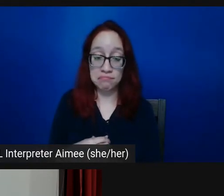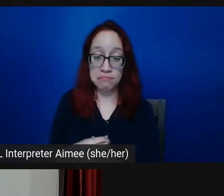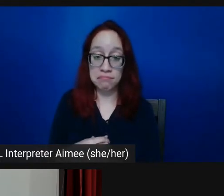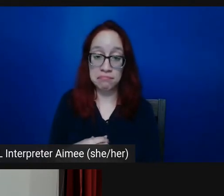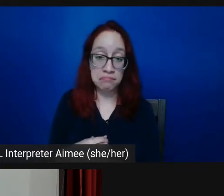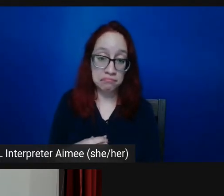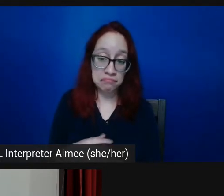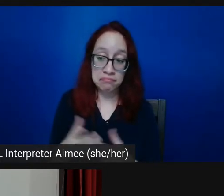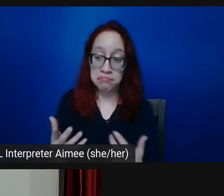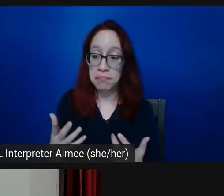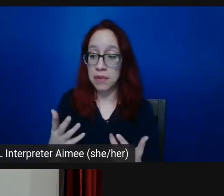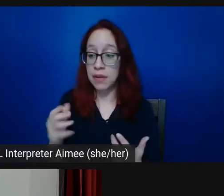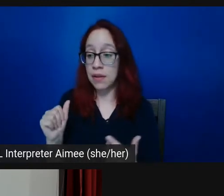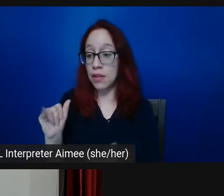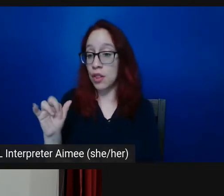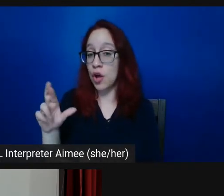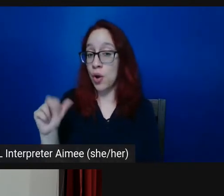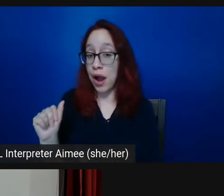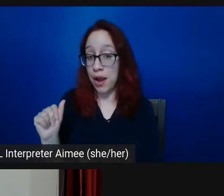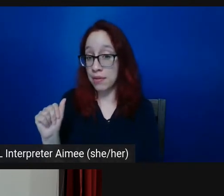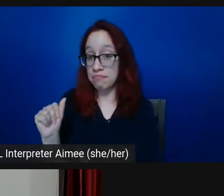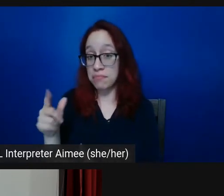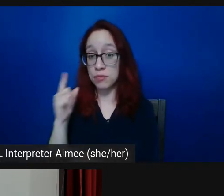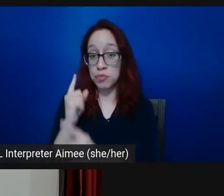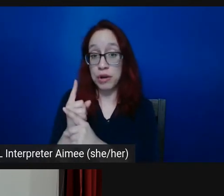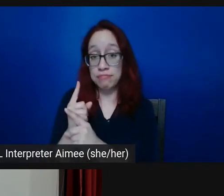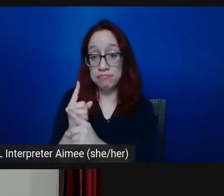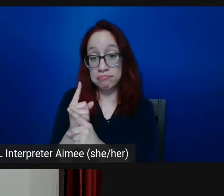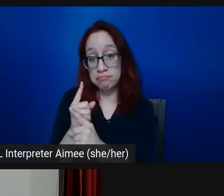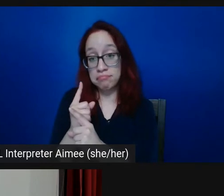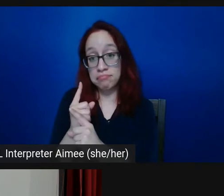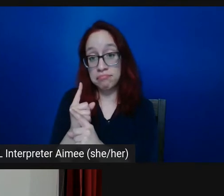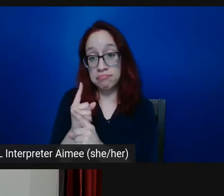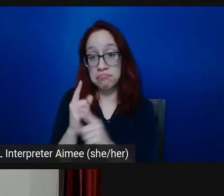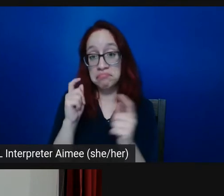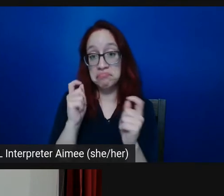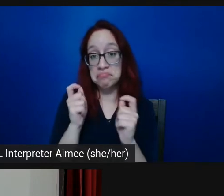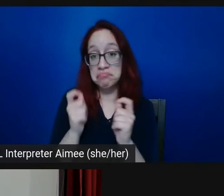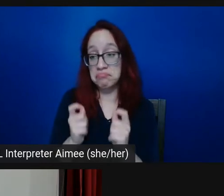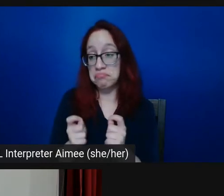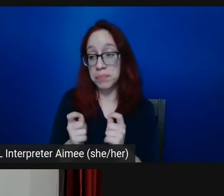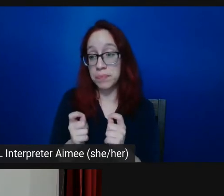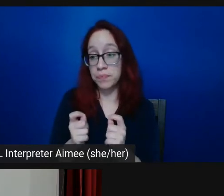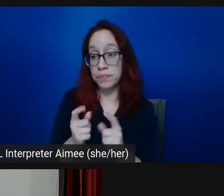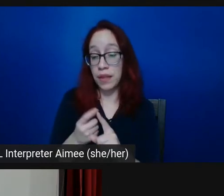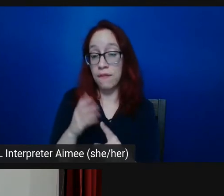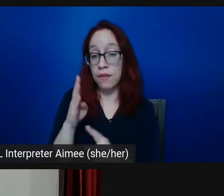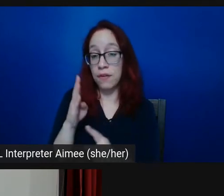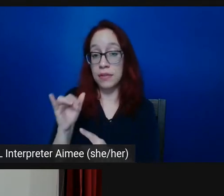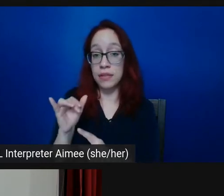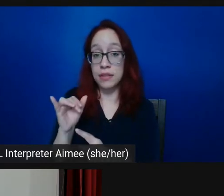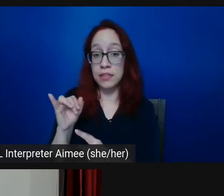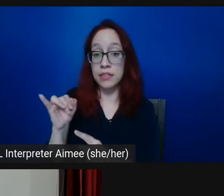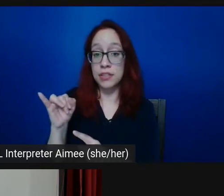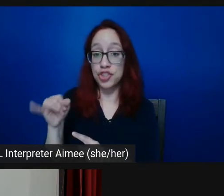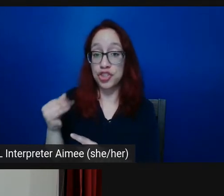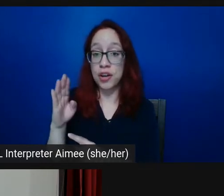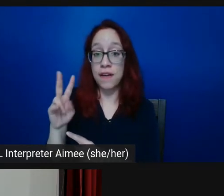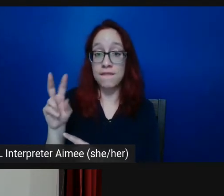The ARIA is correct and it's tweaked by the JavaScript appropriately when the views change.